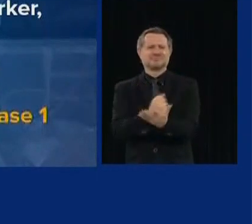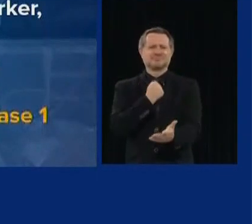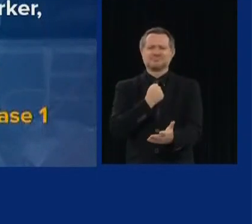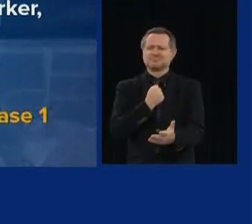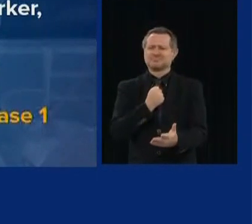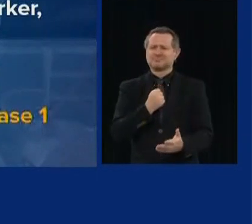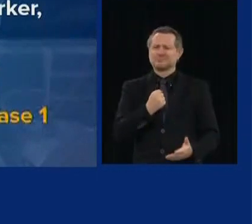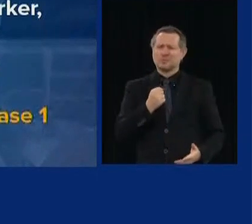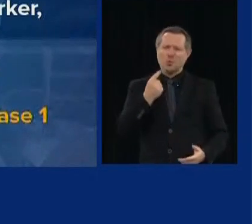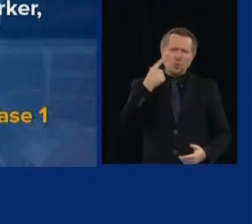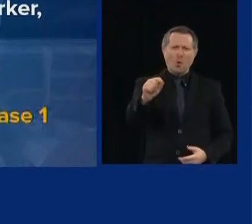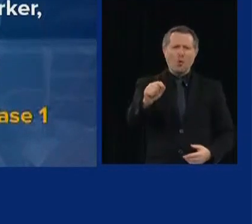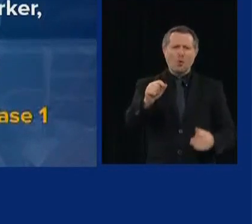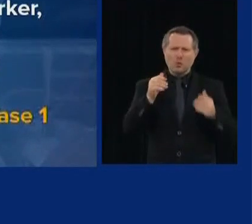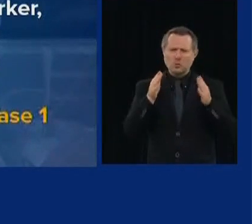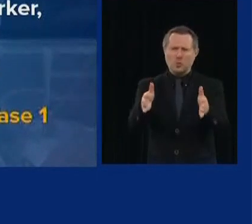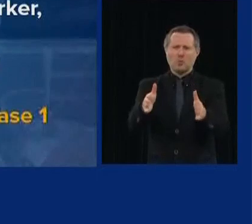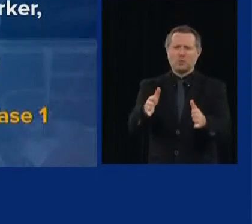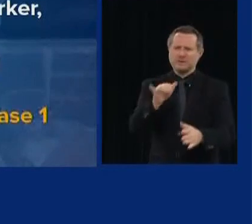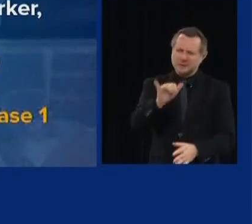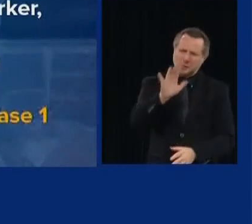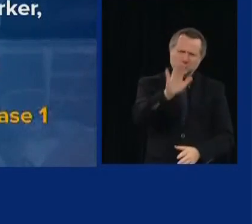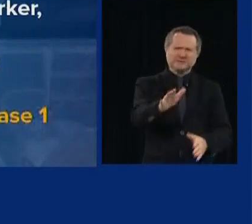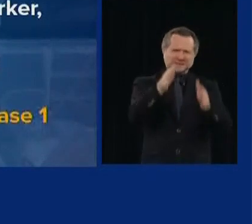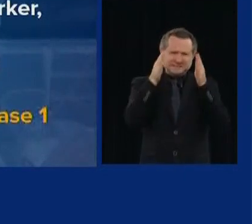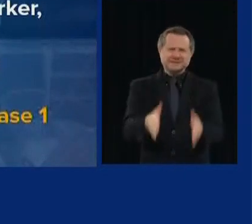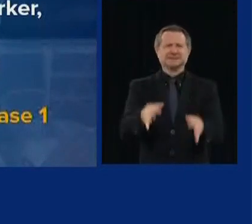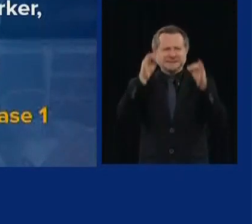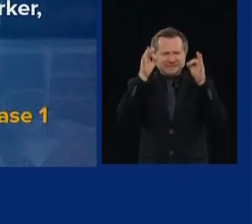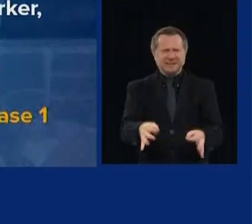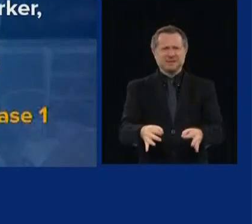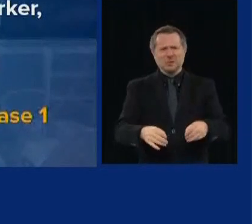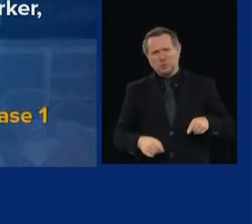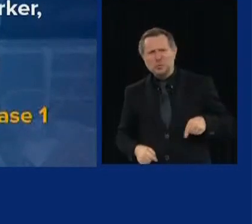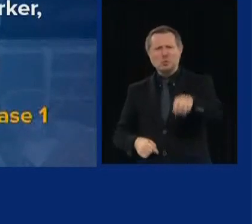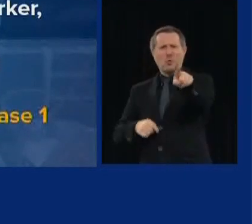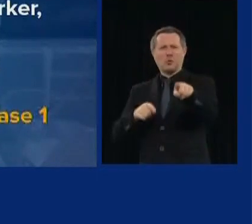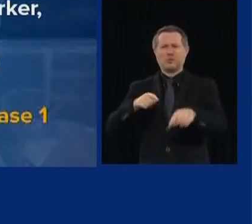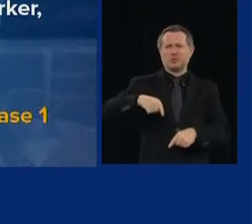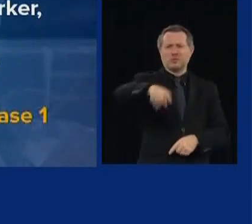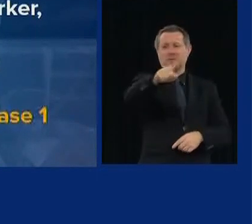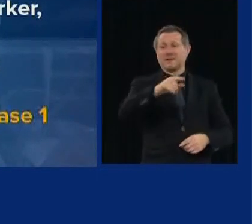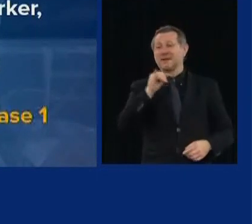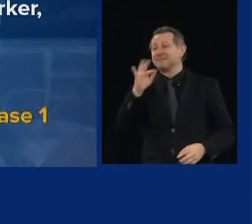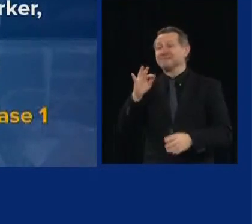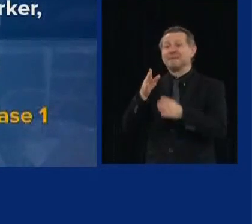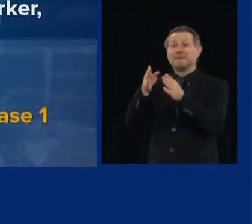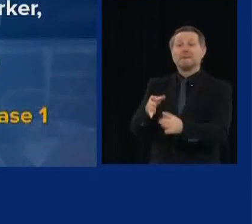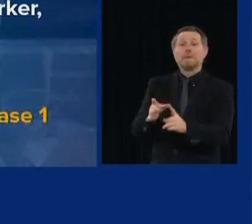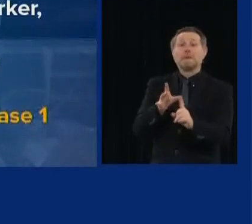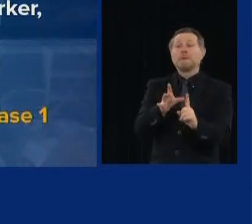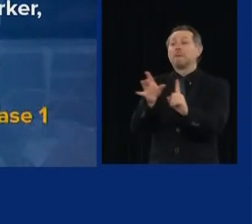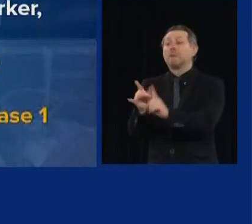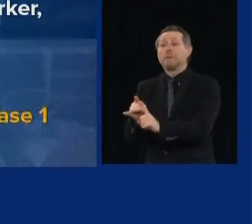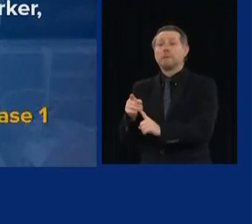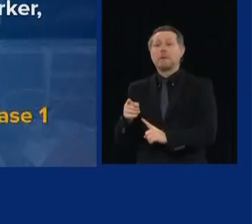GET A TEST.